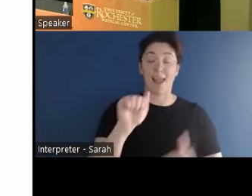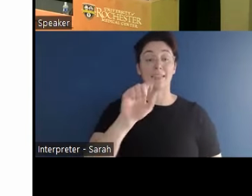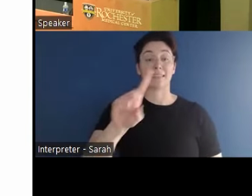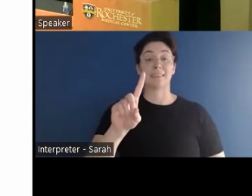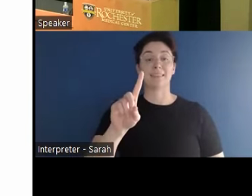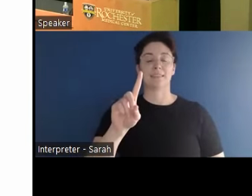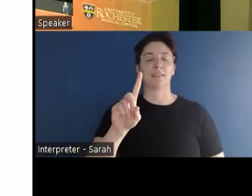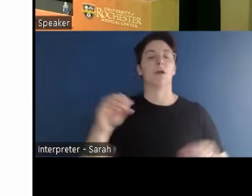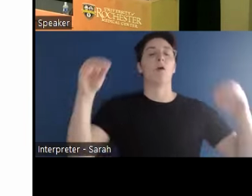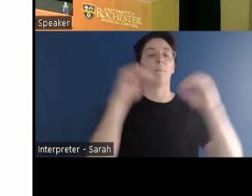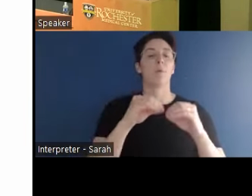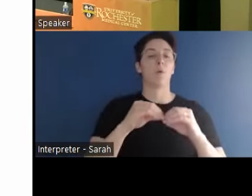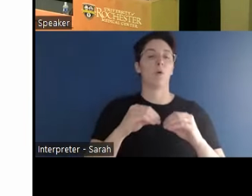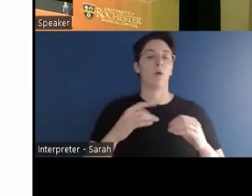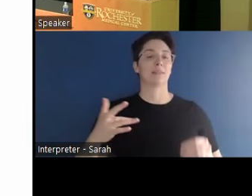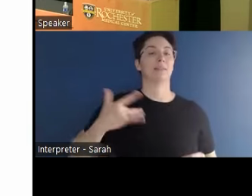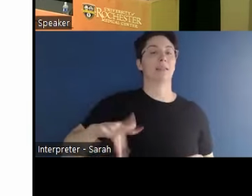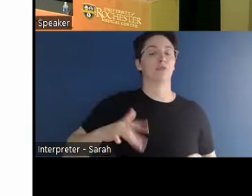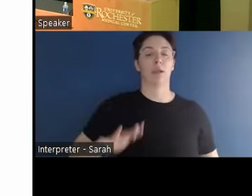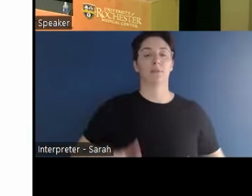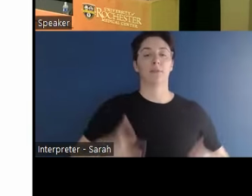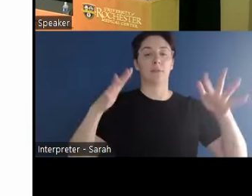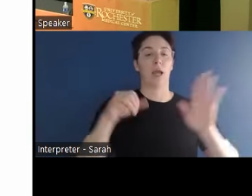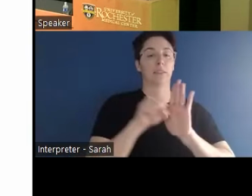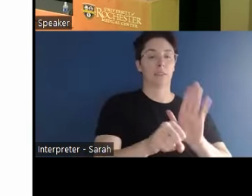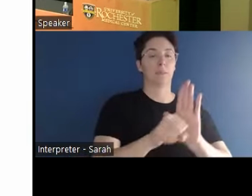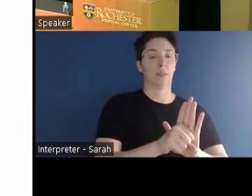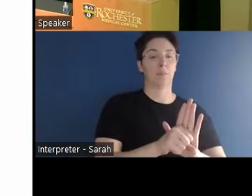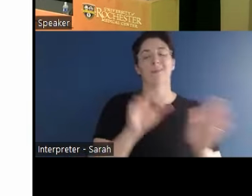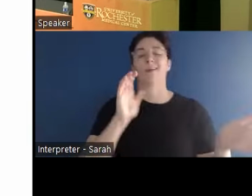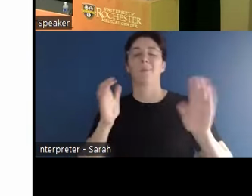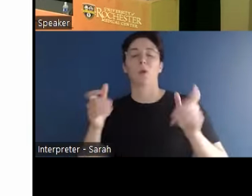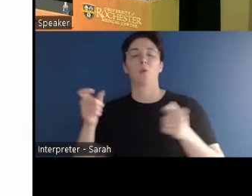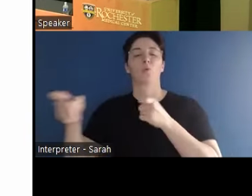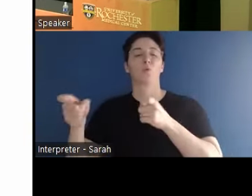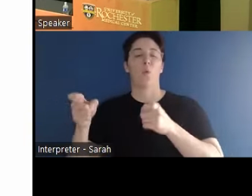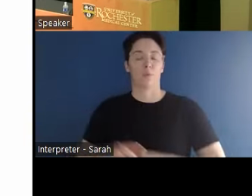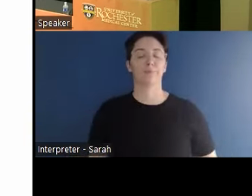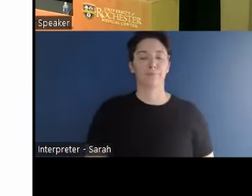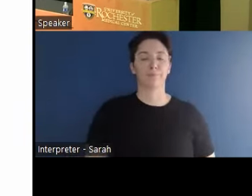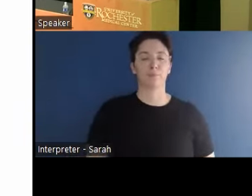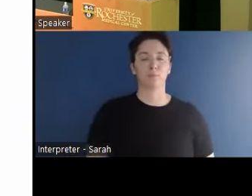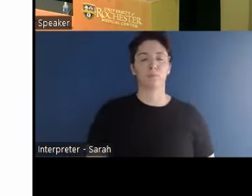sensory and anxiety symptoms than the control participants and that was true for both child and